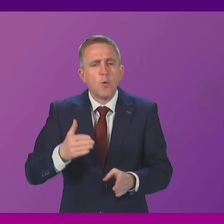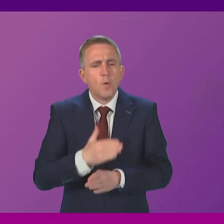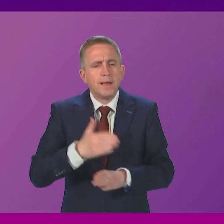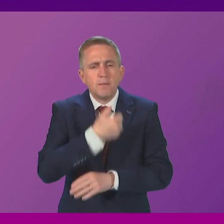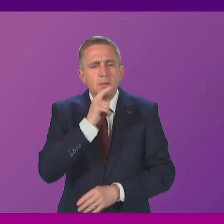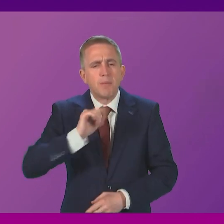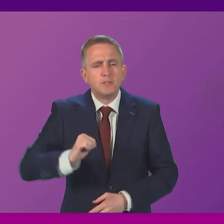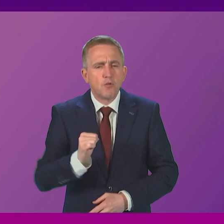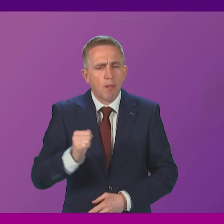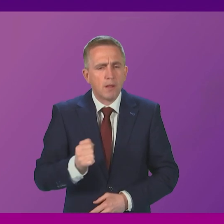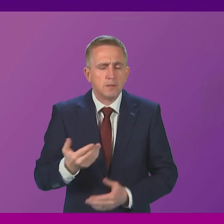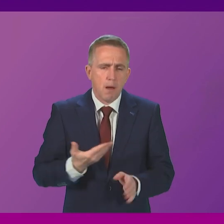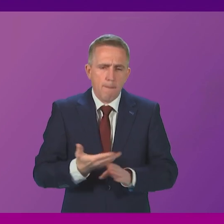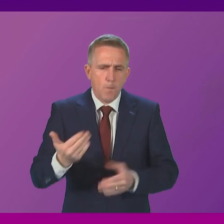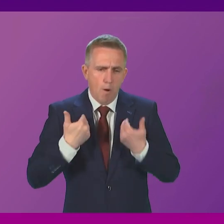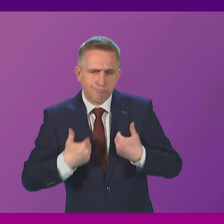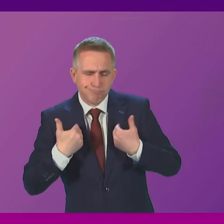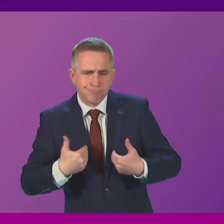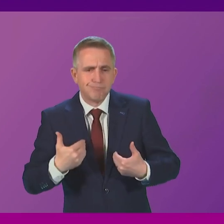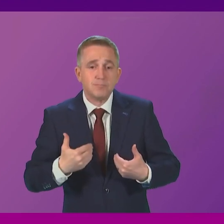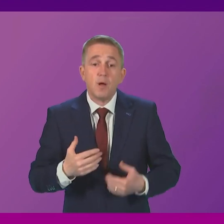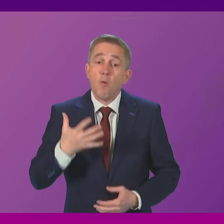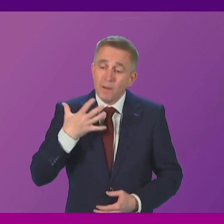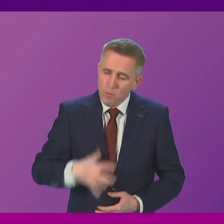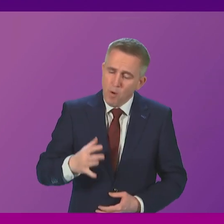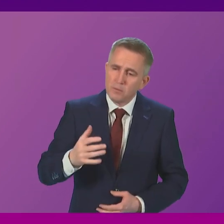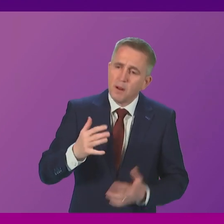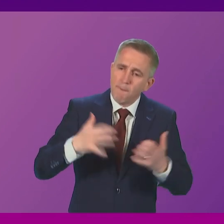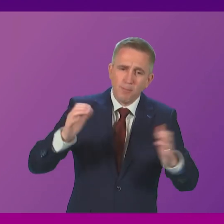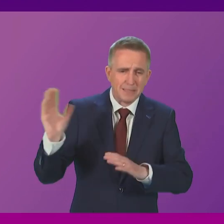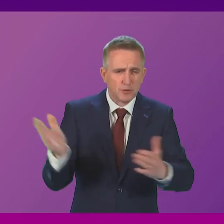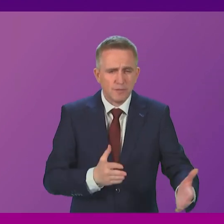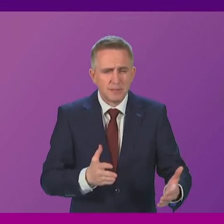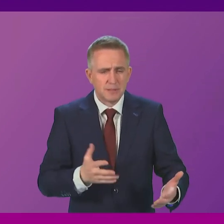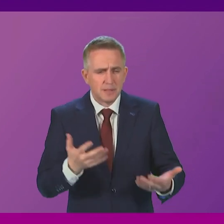We want a Scotland where our public services are once again the envy of the world.